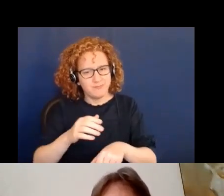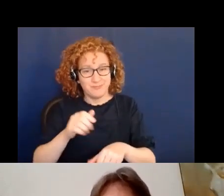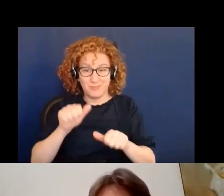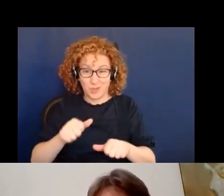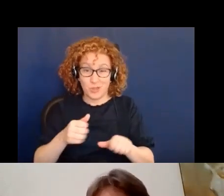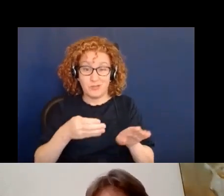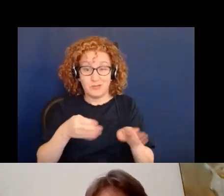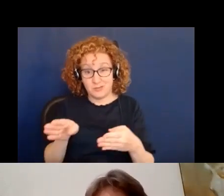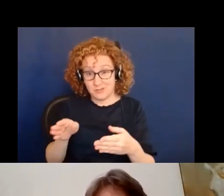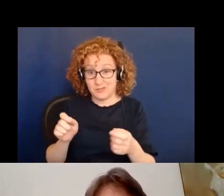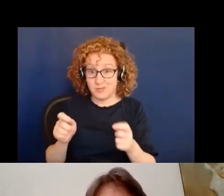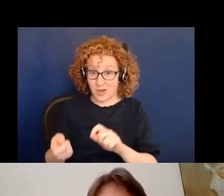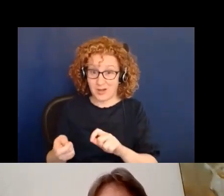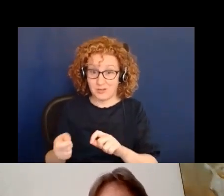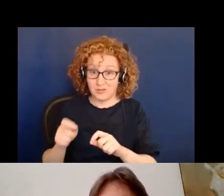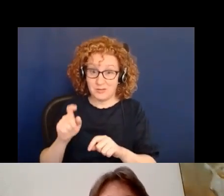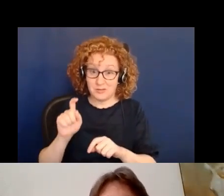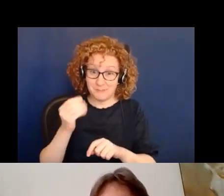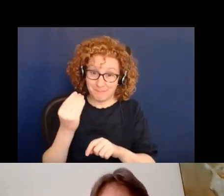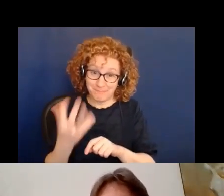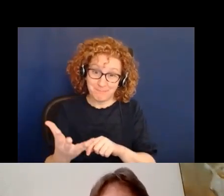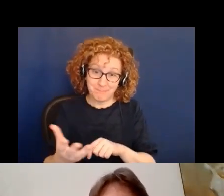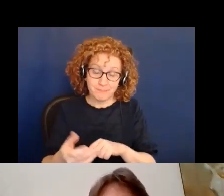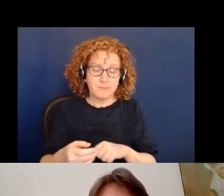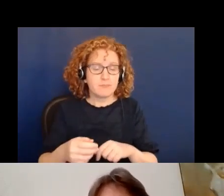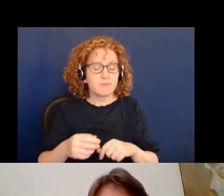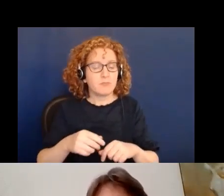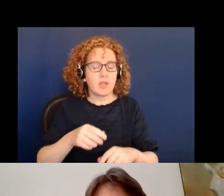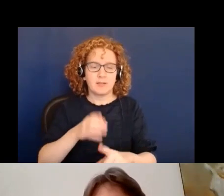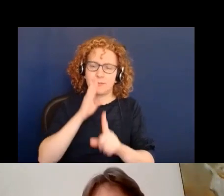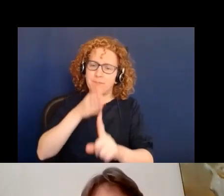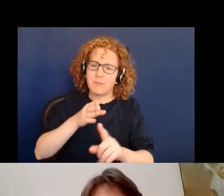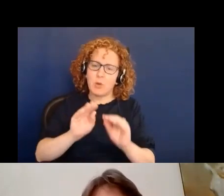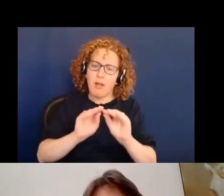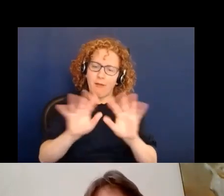this is stating the obvious but always with a lot of empathy and kindness people are are